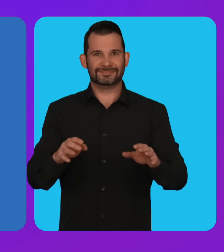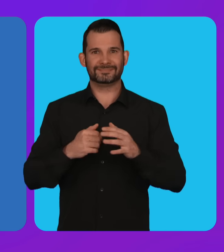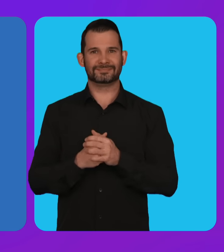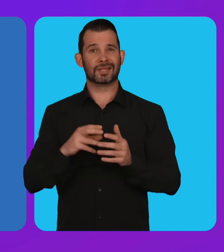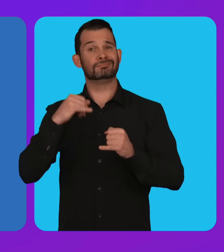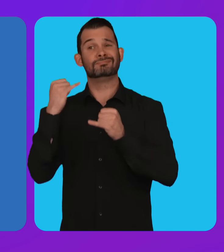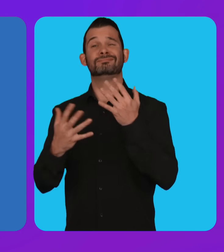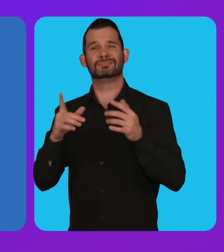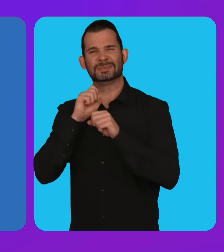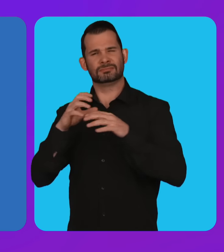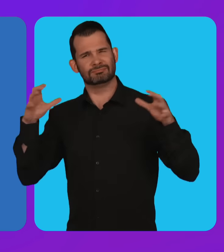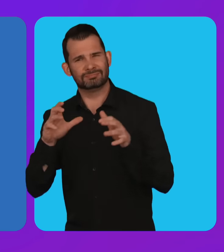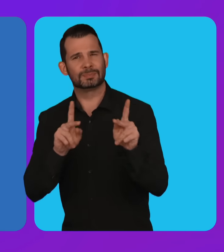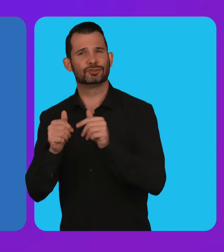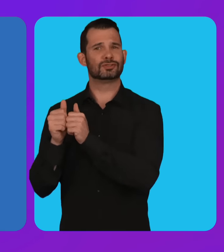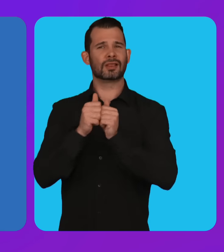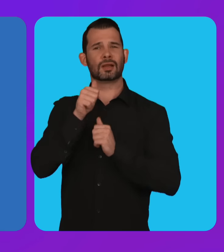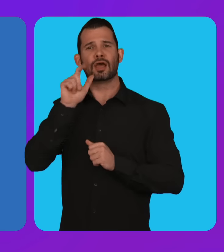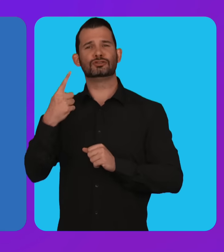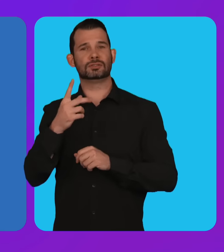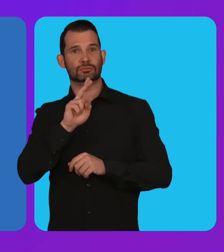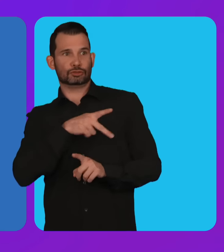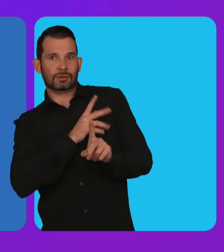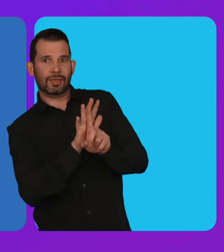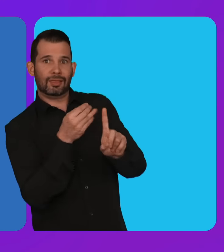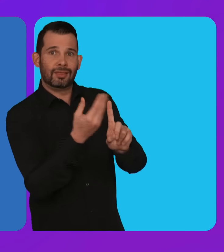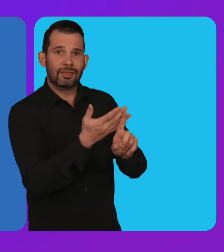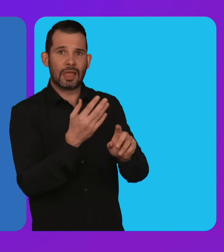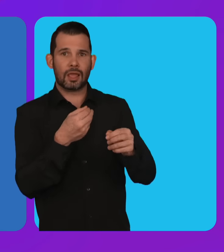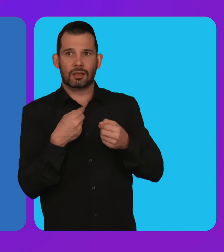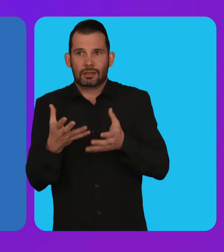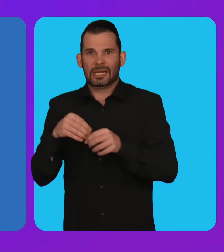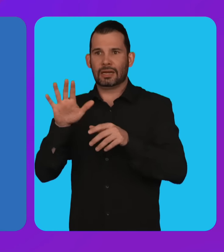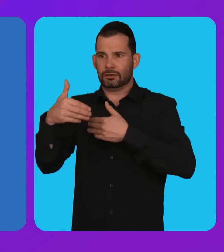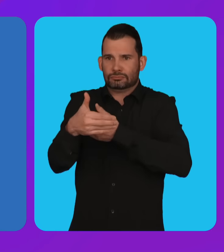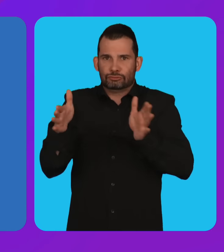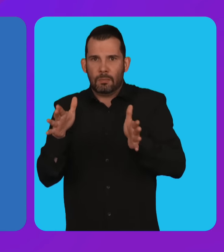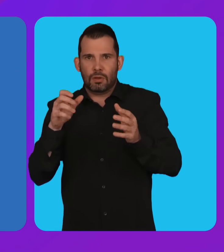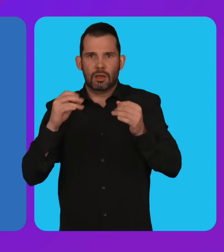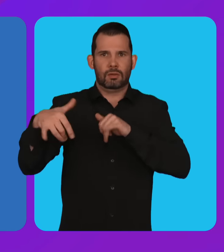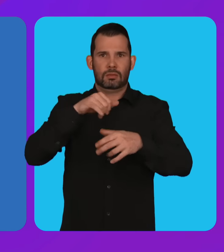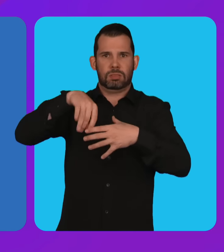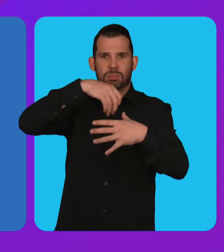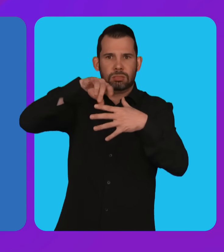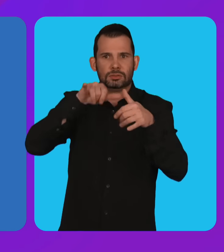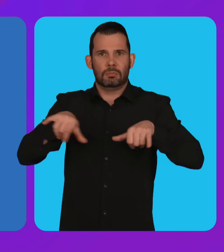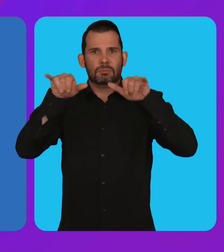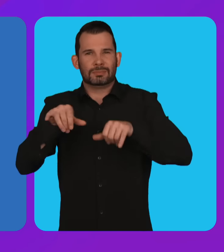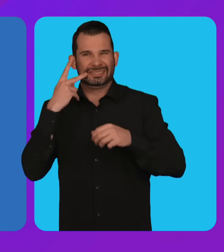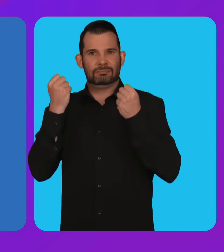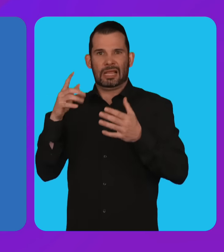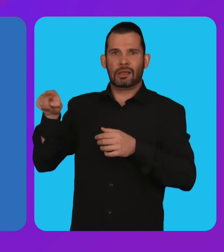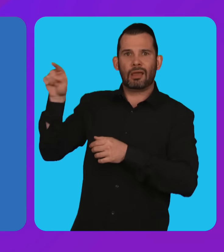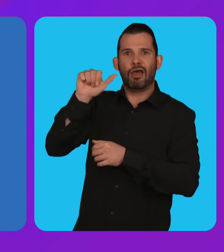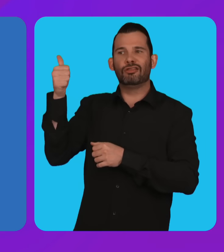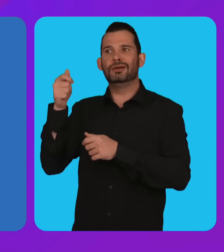personalizing them and putting them into an echo chamber that we see from other media, but actually bringing connections,